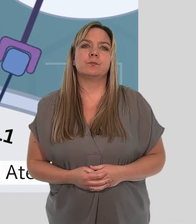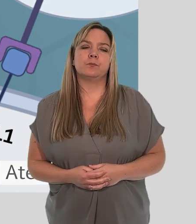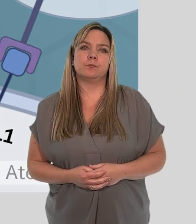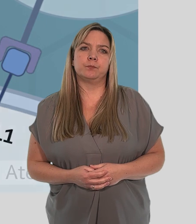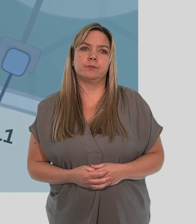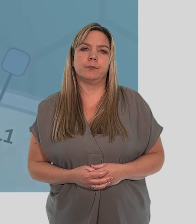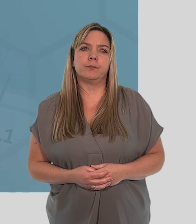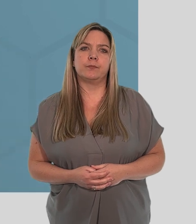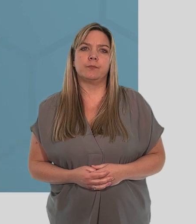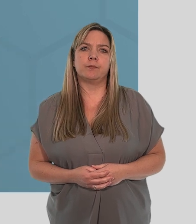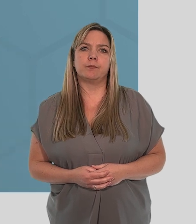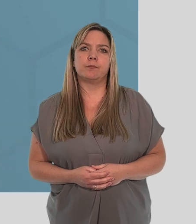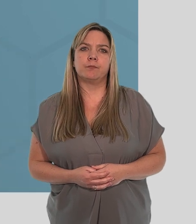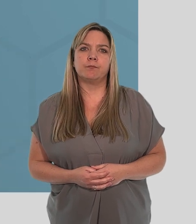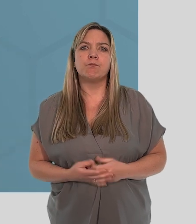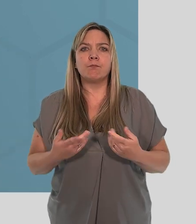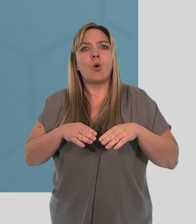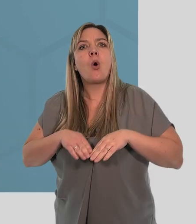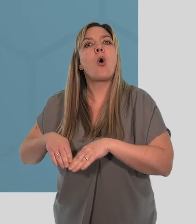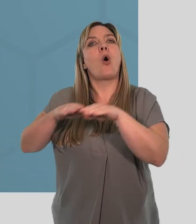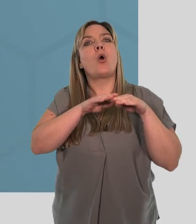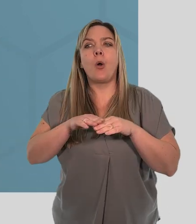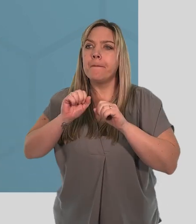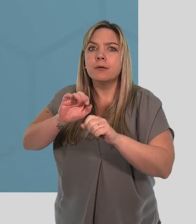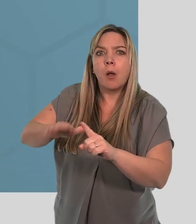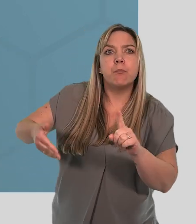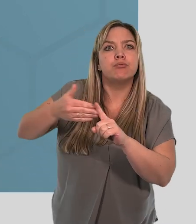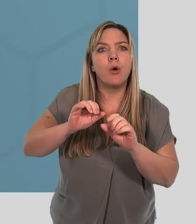These days, the most common way to approach patients with metastatic kidney cancer